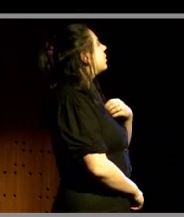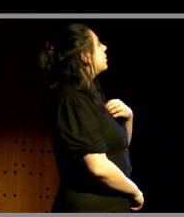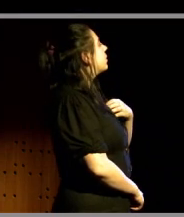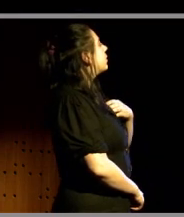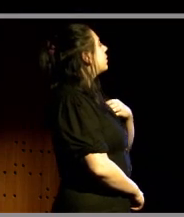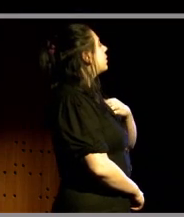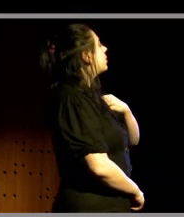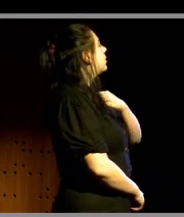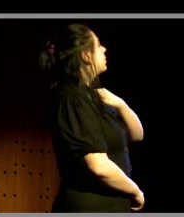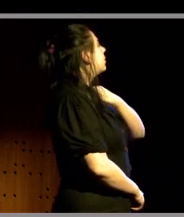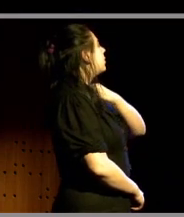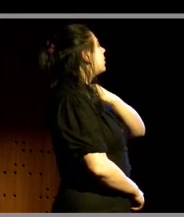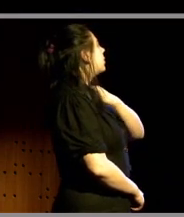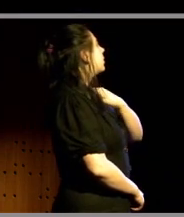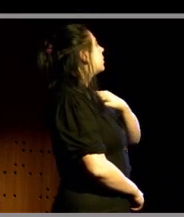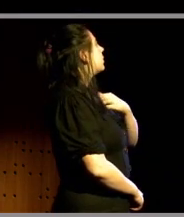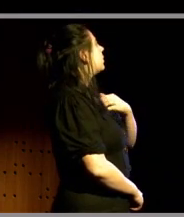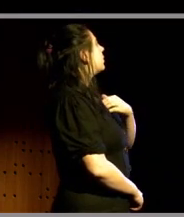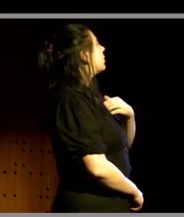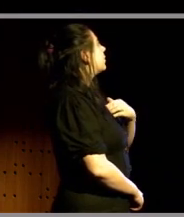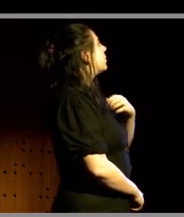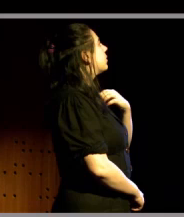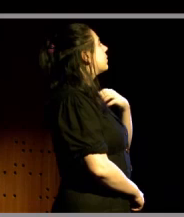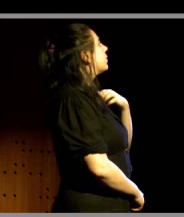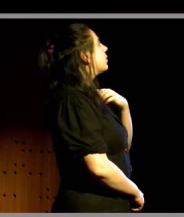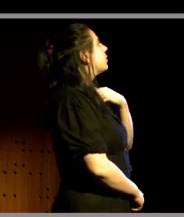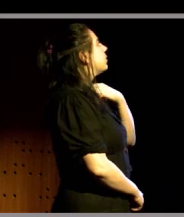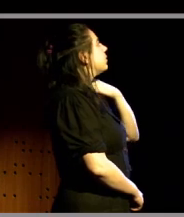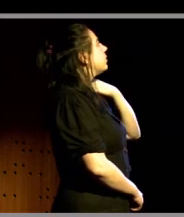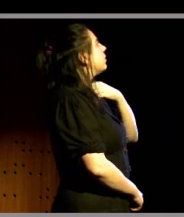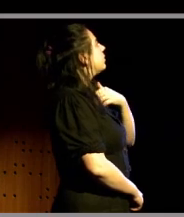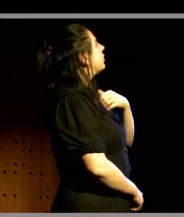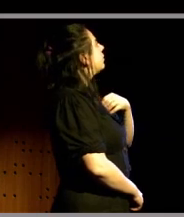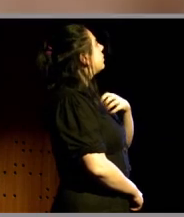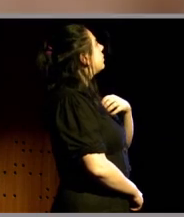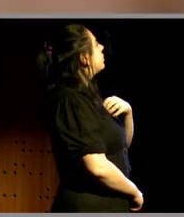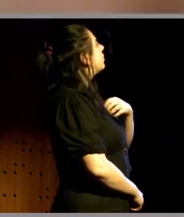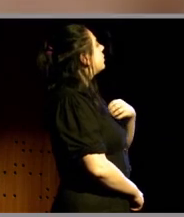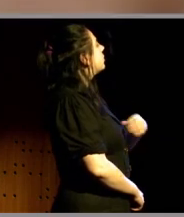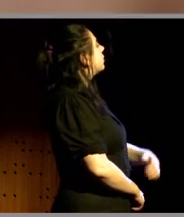Darlinghurst mosaic seats, sandstone sculptures at Baradine, sculptures in the scrub and sandstone